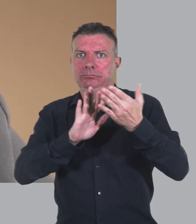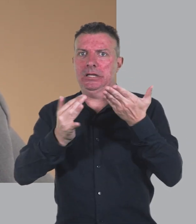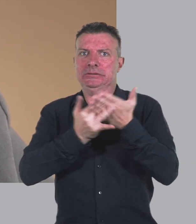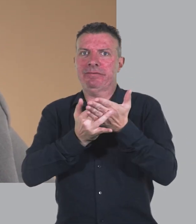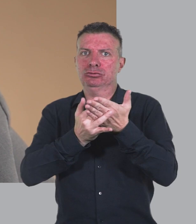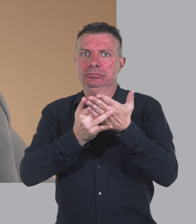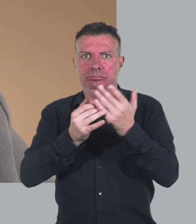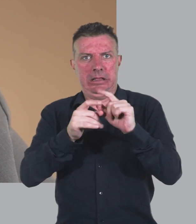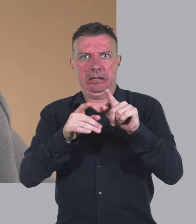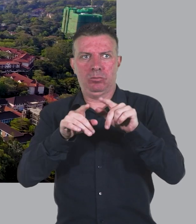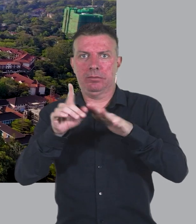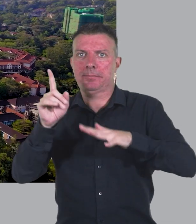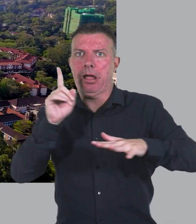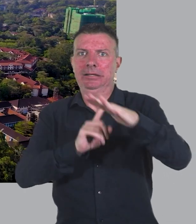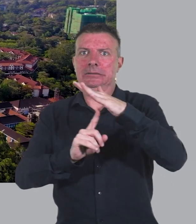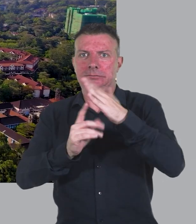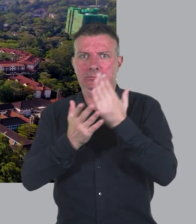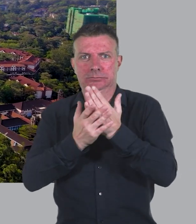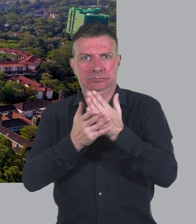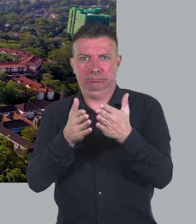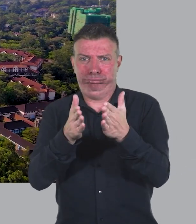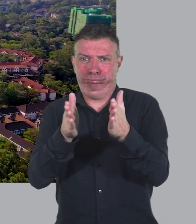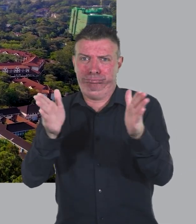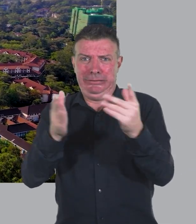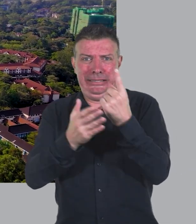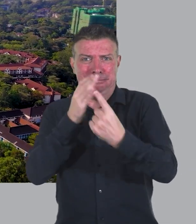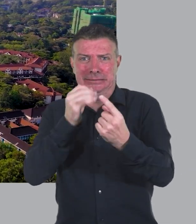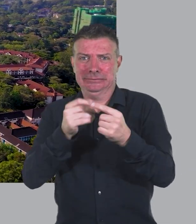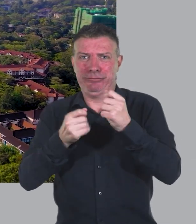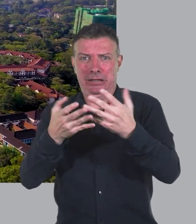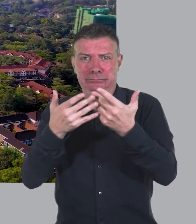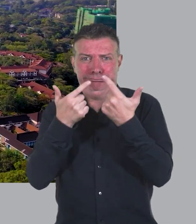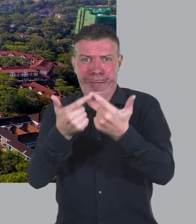across a market that has such a wide range of independent providers.